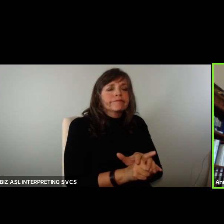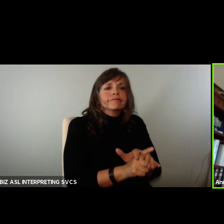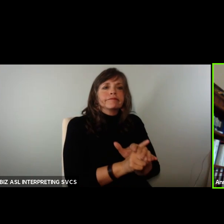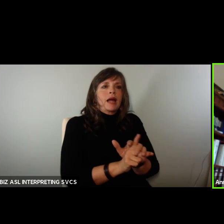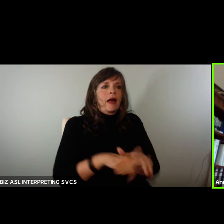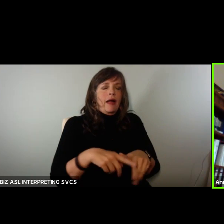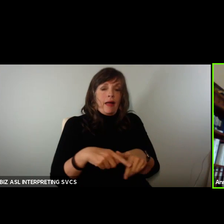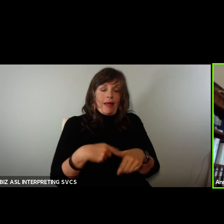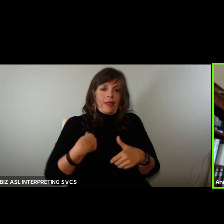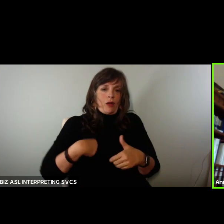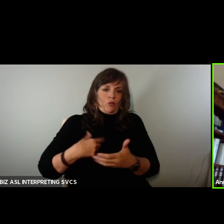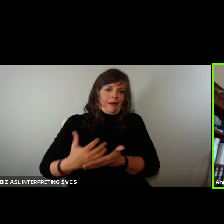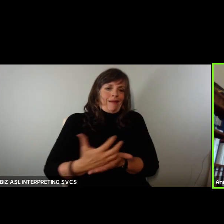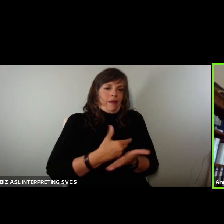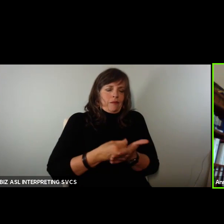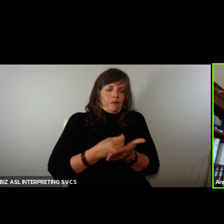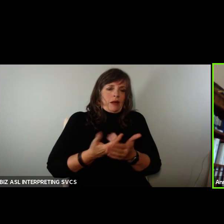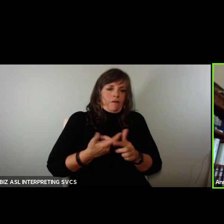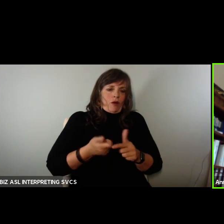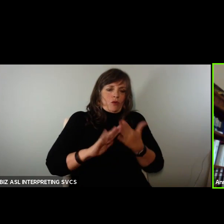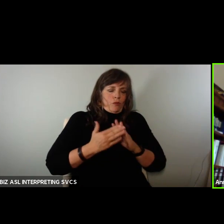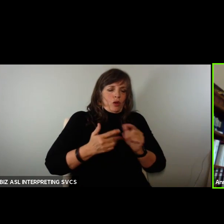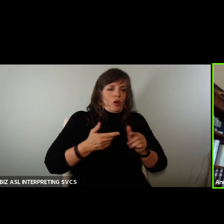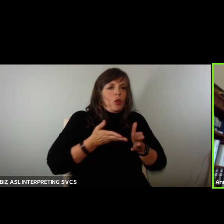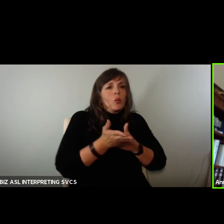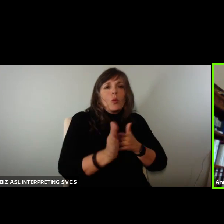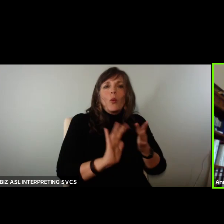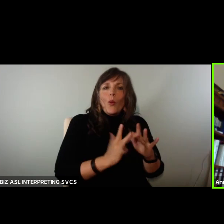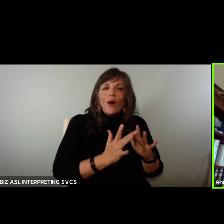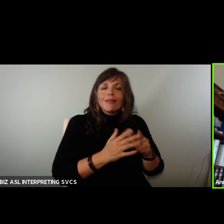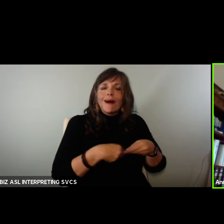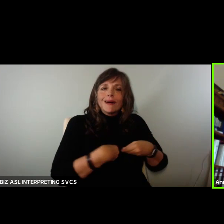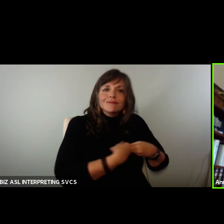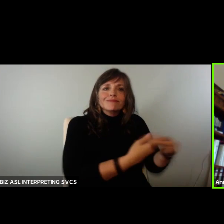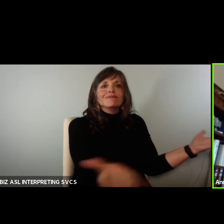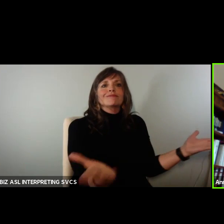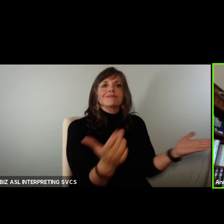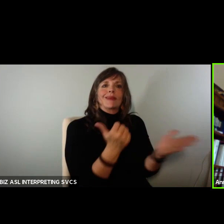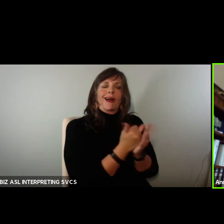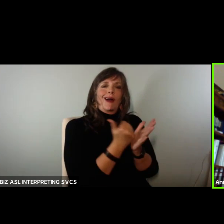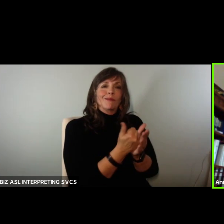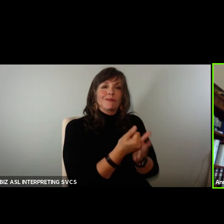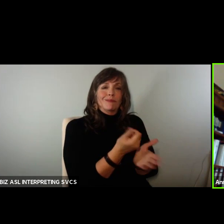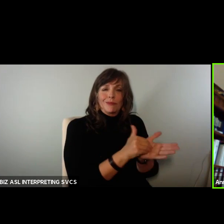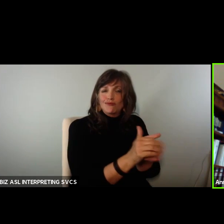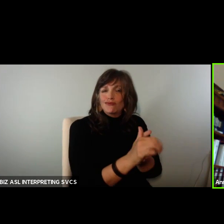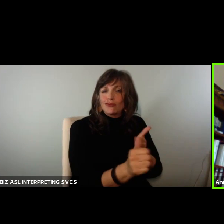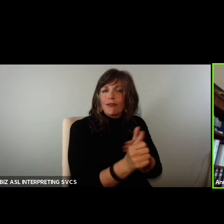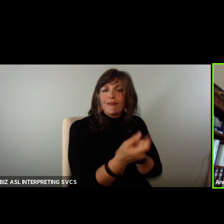to people in need. And I'm so honored to get to invite Ijeoma Oluo